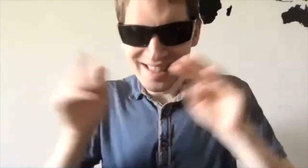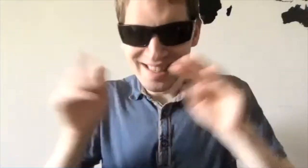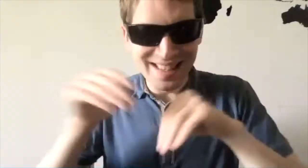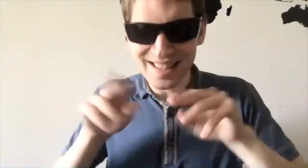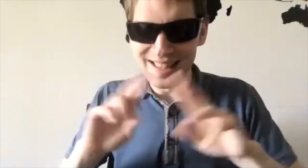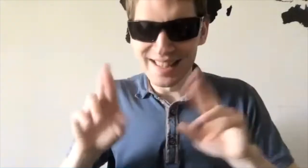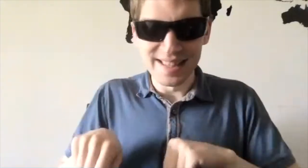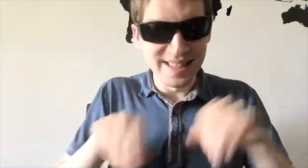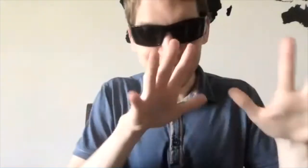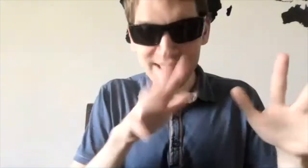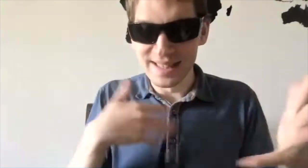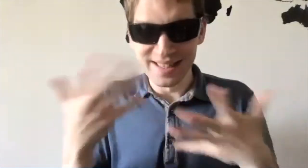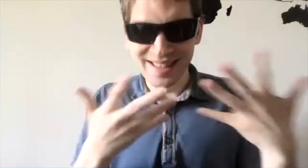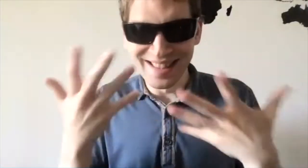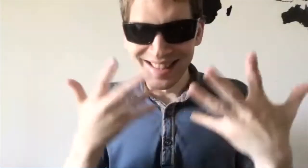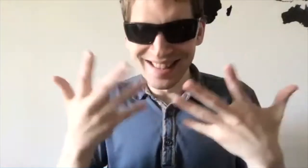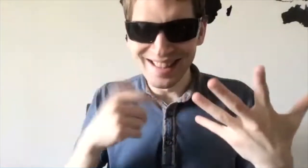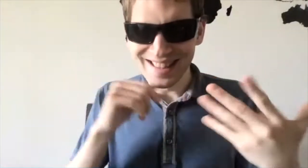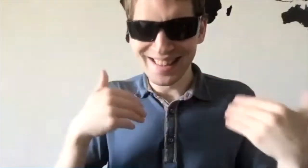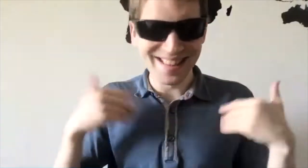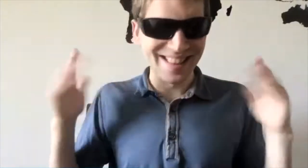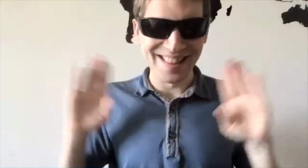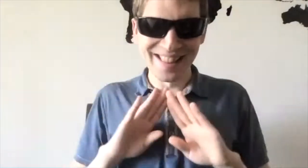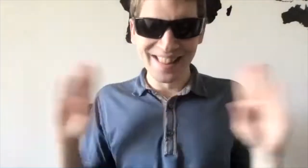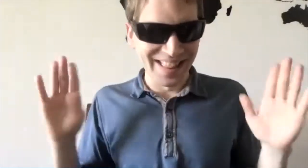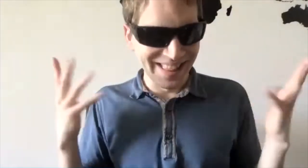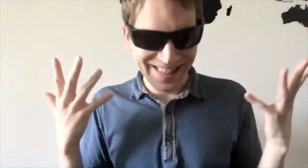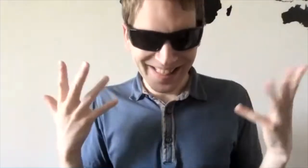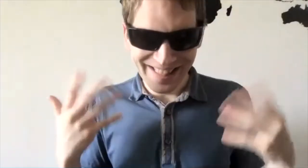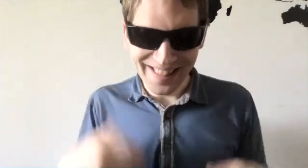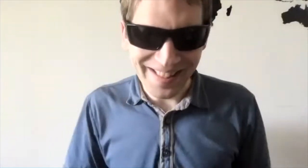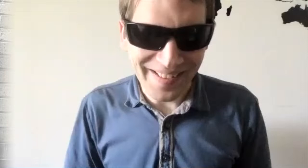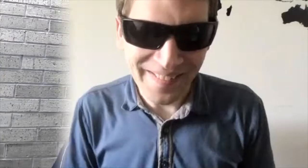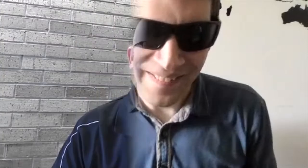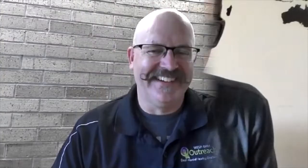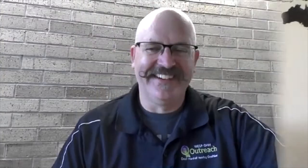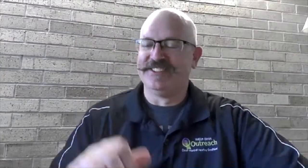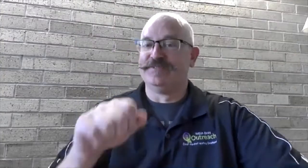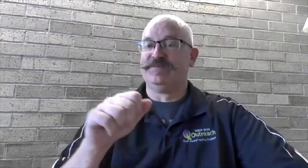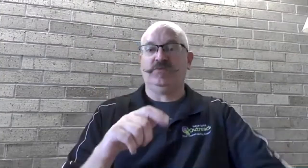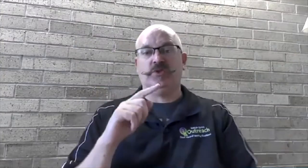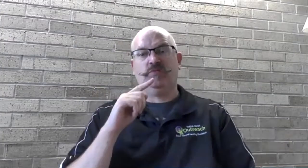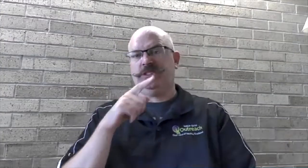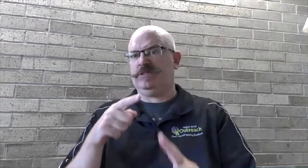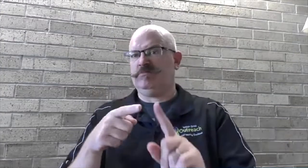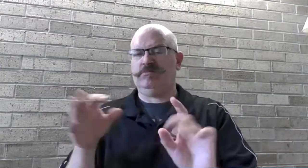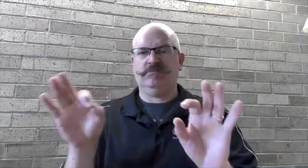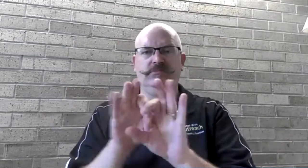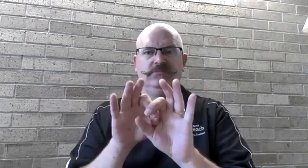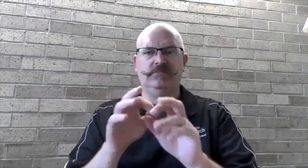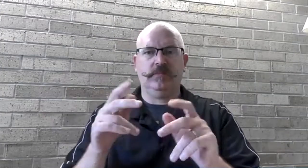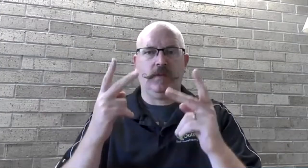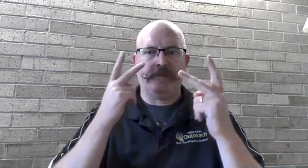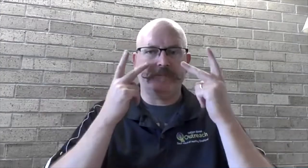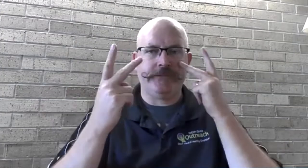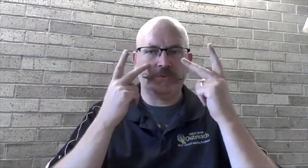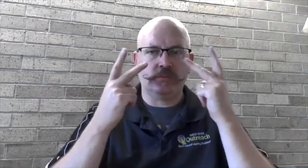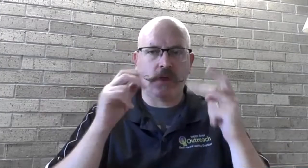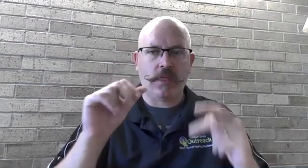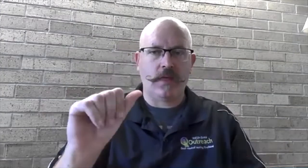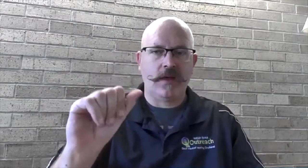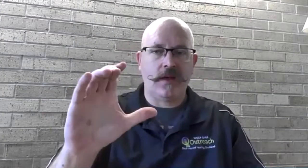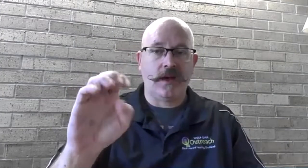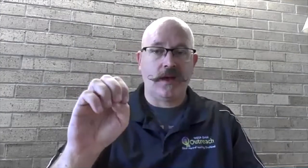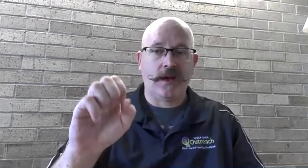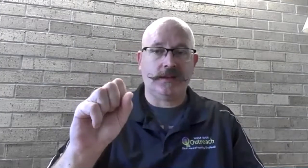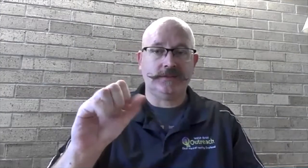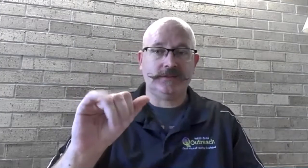Even in a meeting or something, having an appropriate background so that I can see easier.